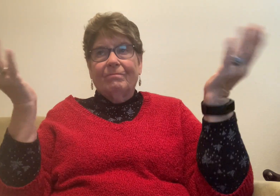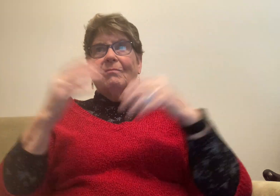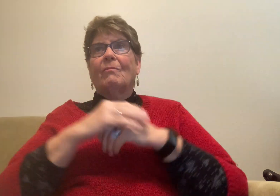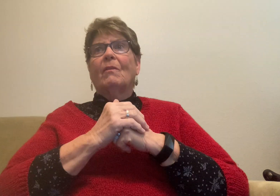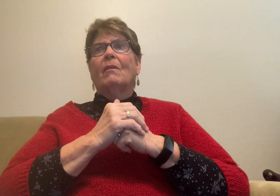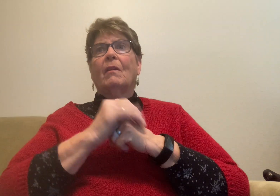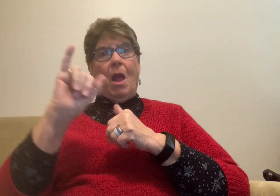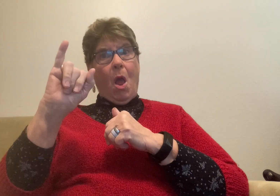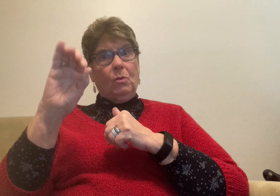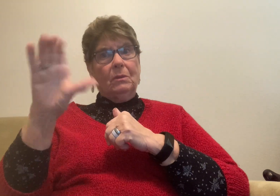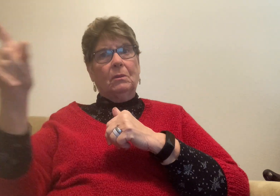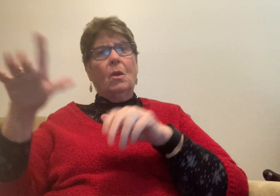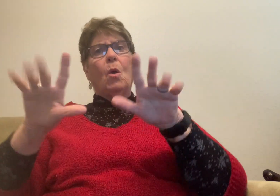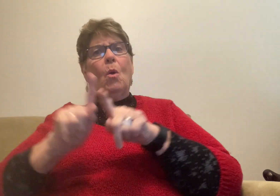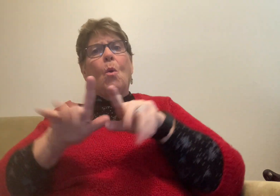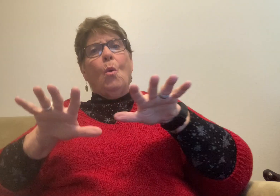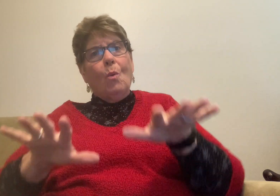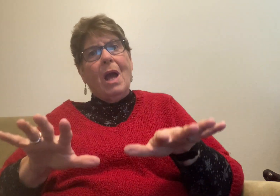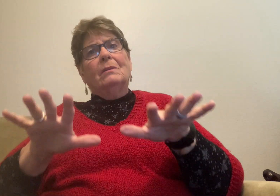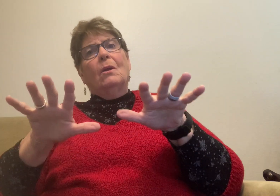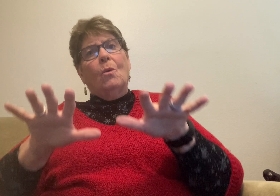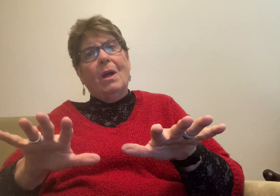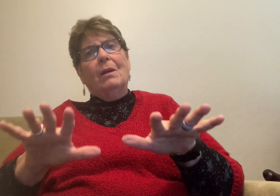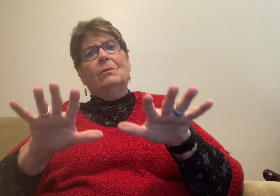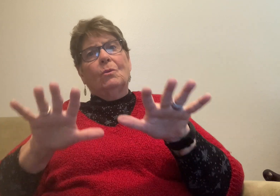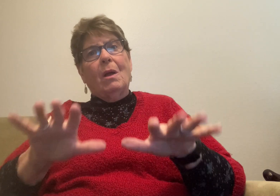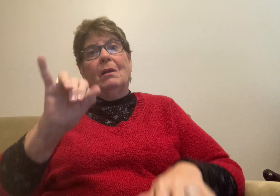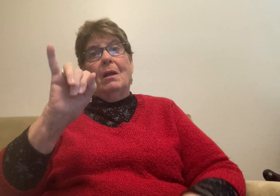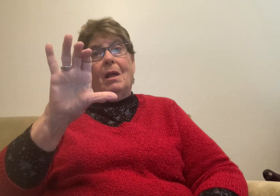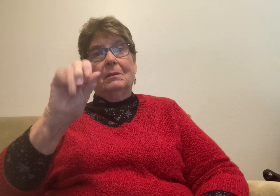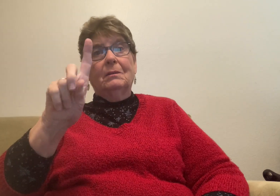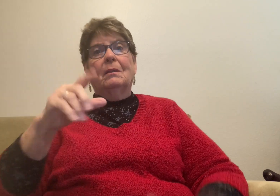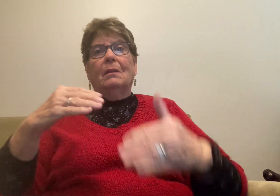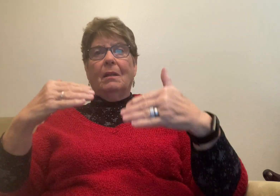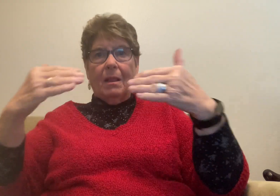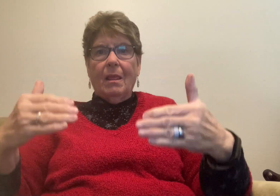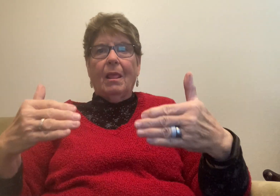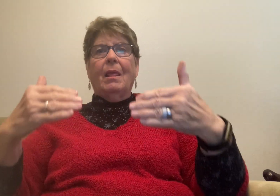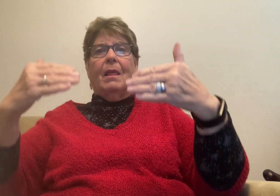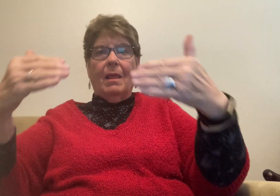The IOC has waited and waited for ICSD to do sports reform